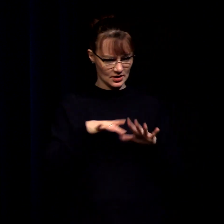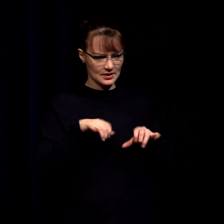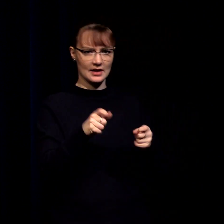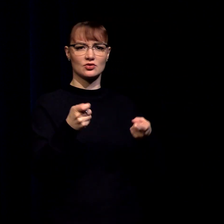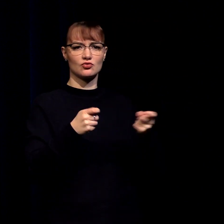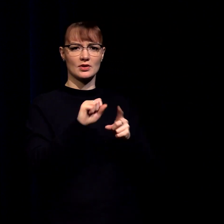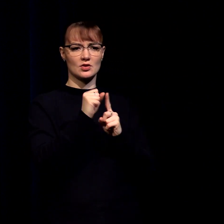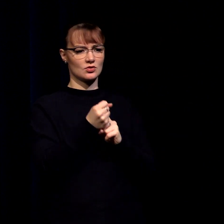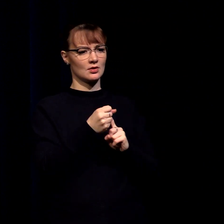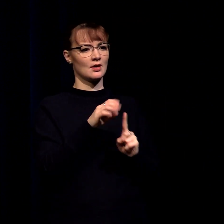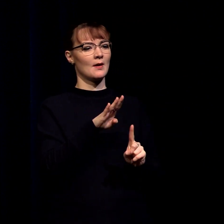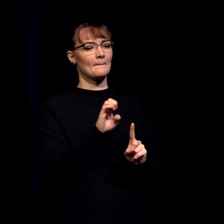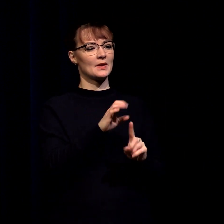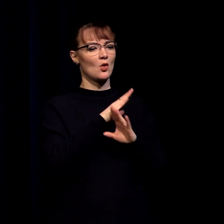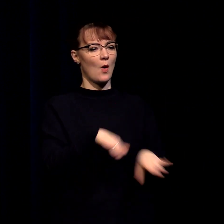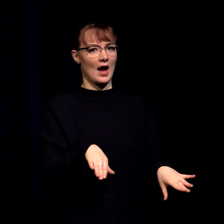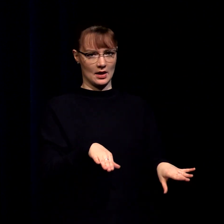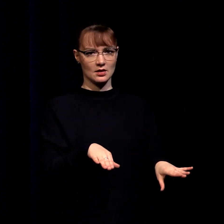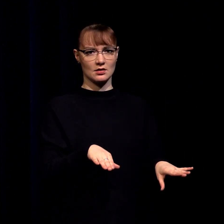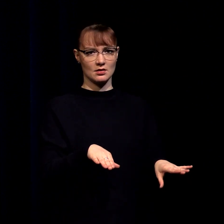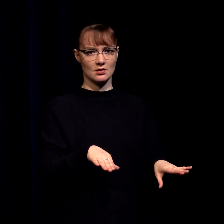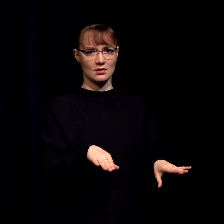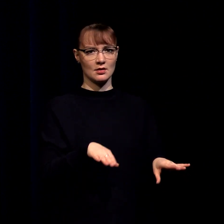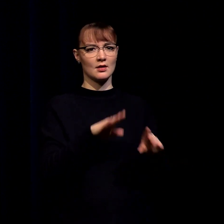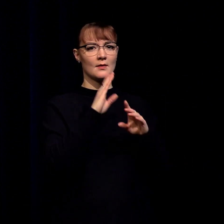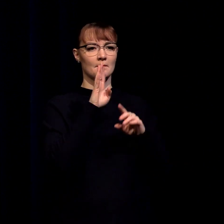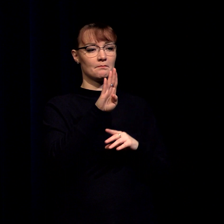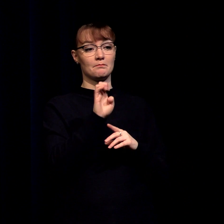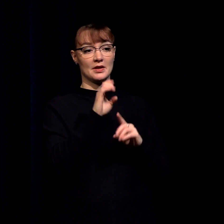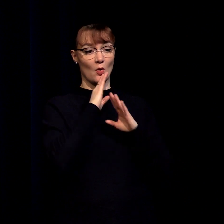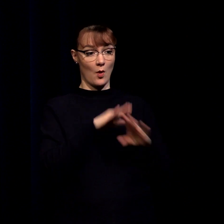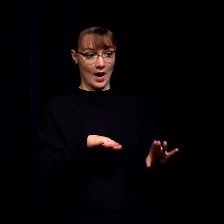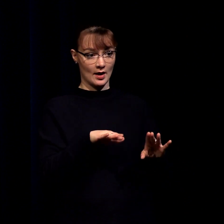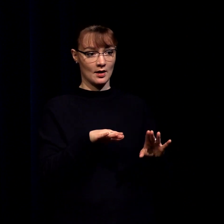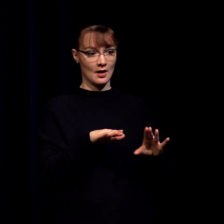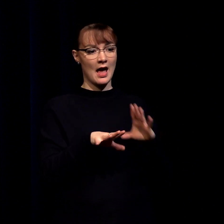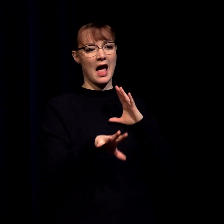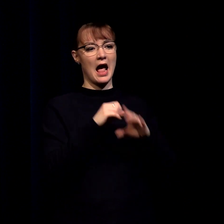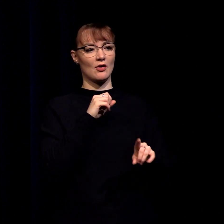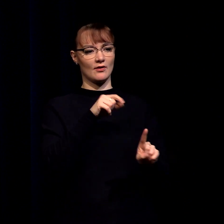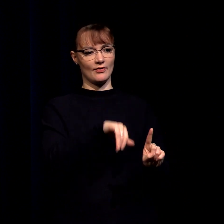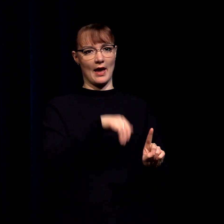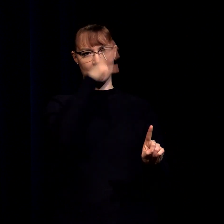says, Be quiet. He says Be quiet Come out of him. In the original